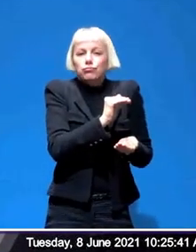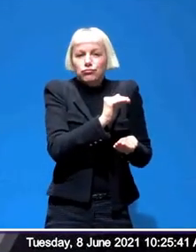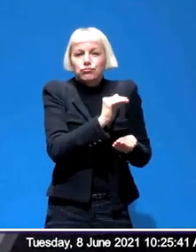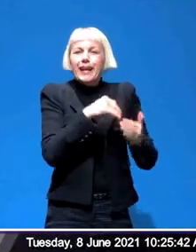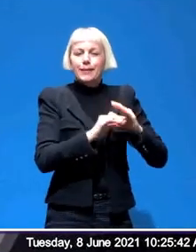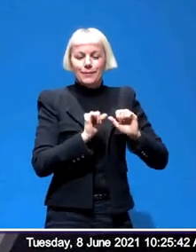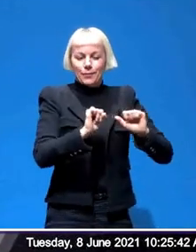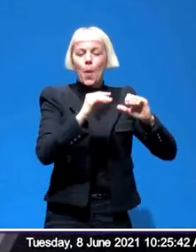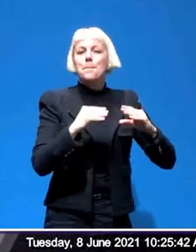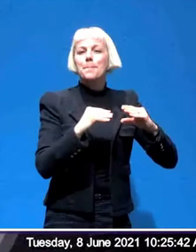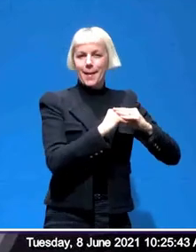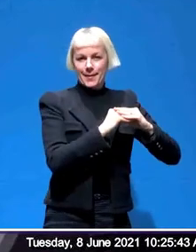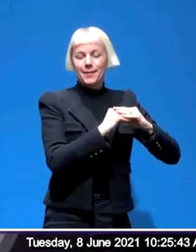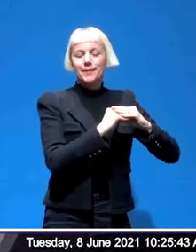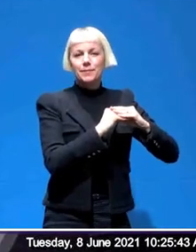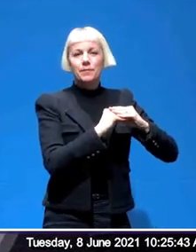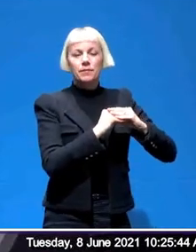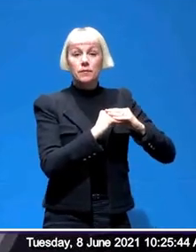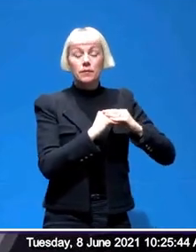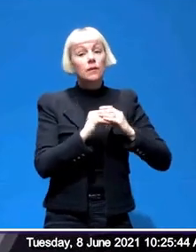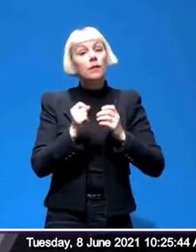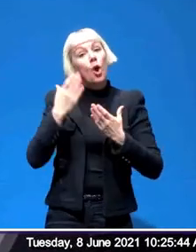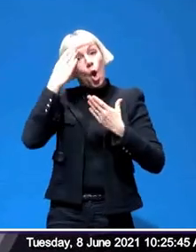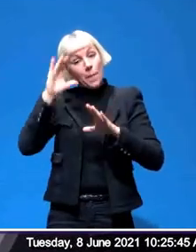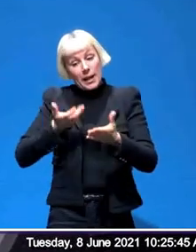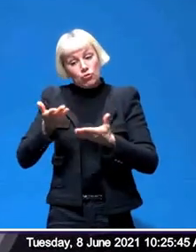I understood from Accommodation Service Managers that Daniel's account